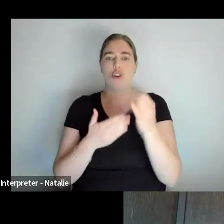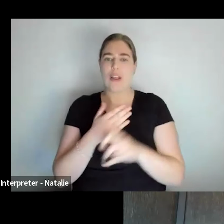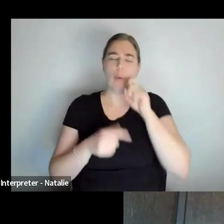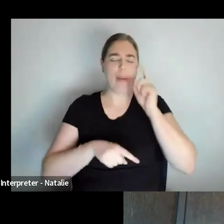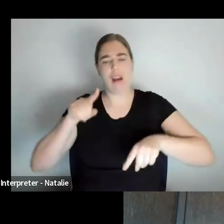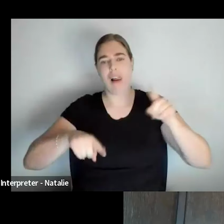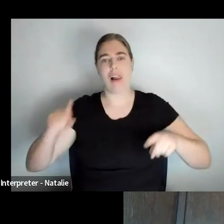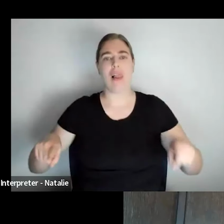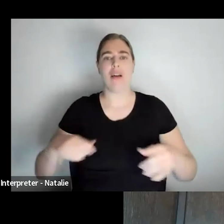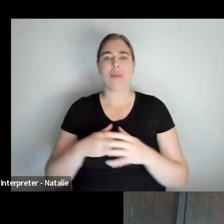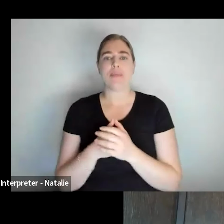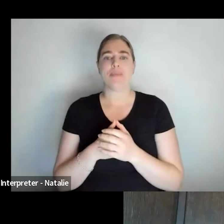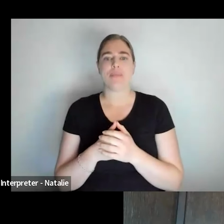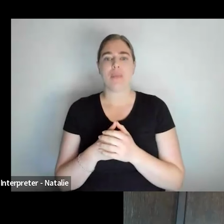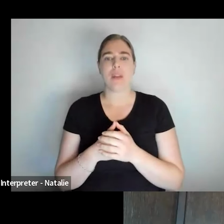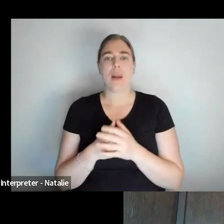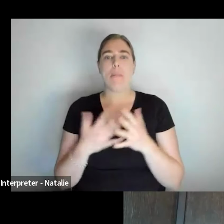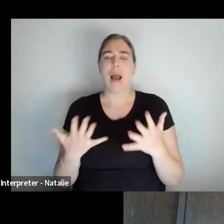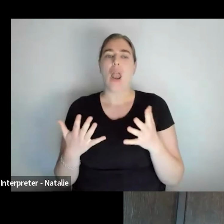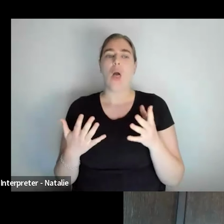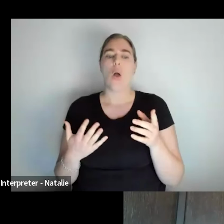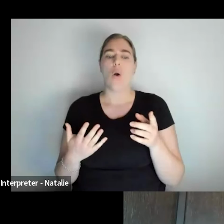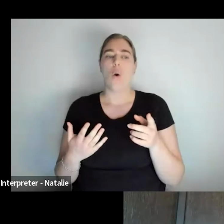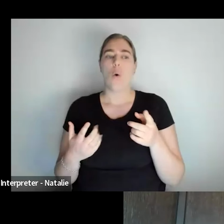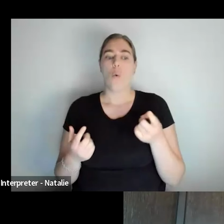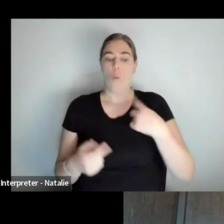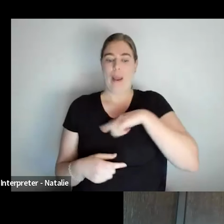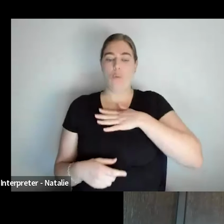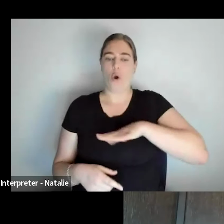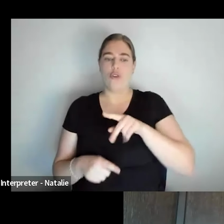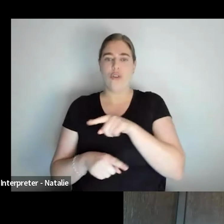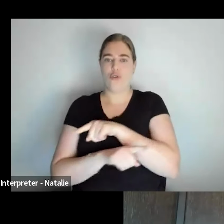But we will be looking for you to make the case for why this is an Australian story,